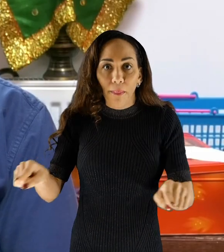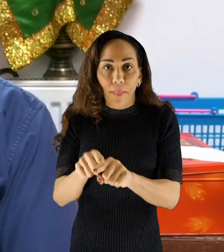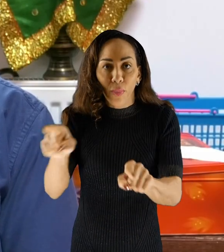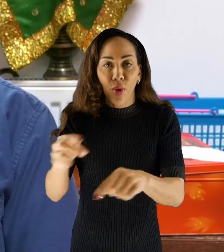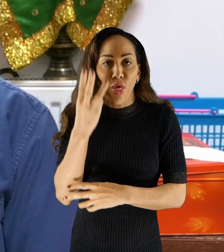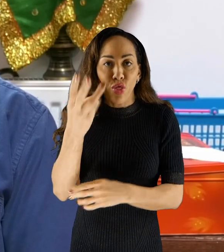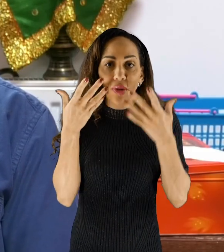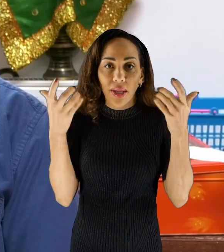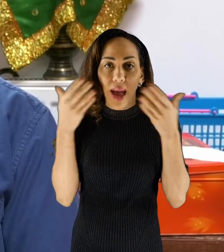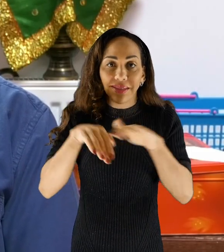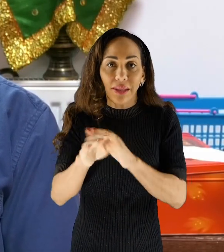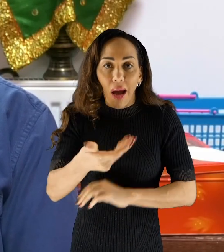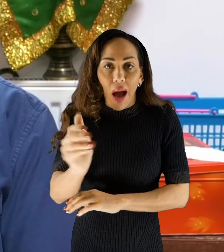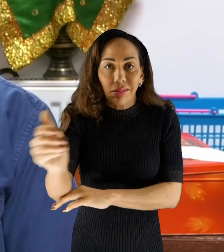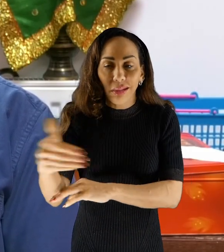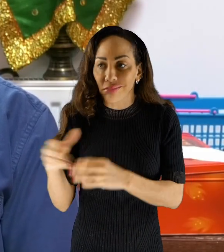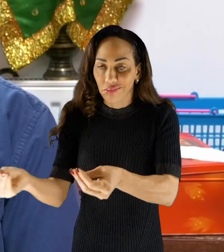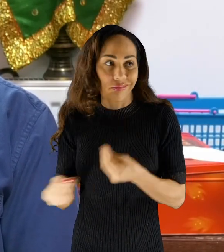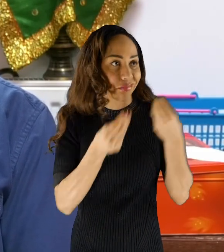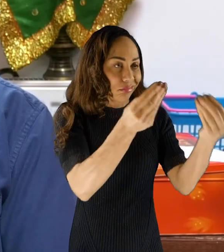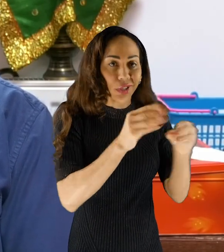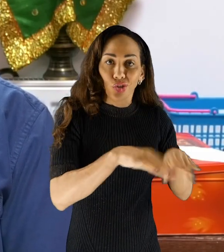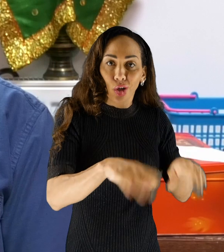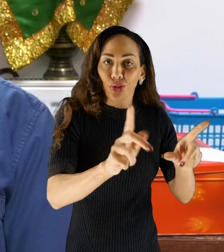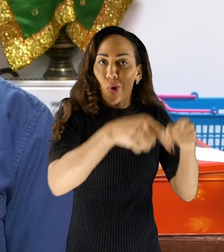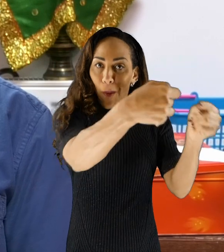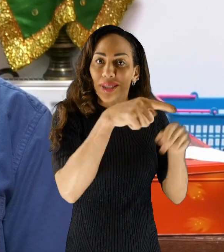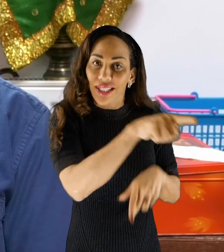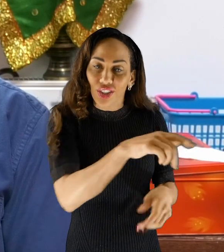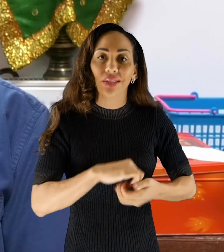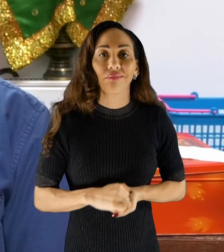and one of the teachers found a painting that I'd made called Three Cats in a Garden.